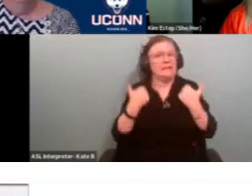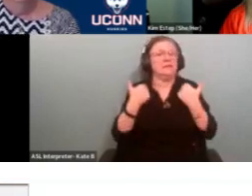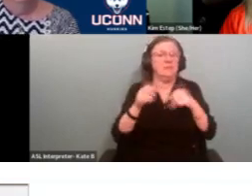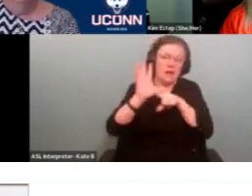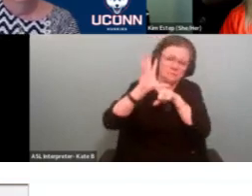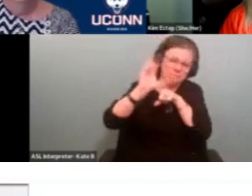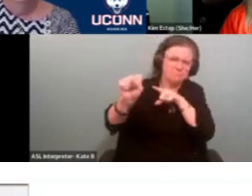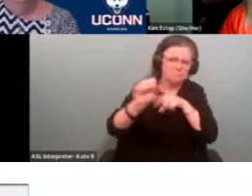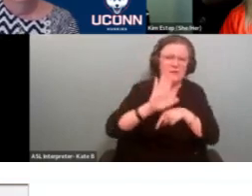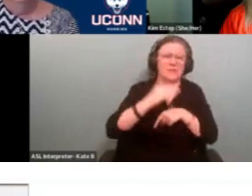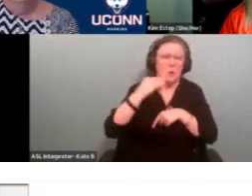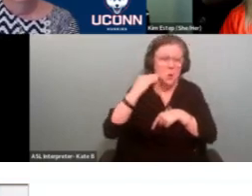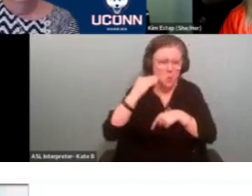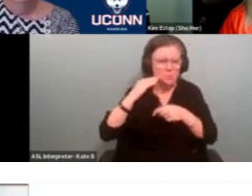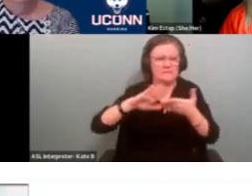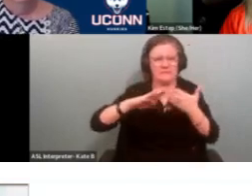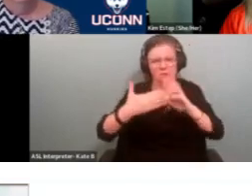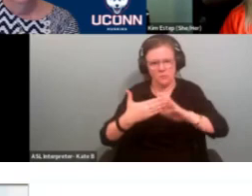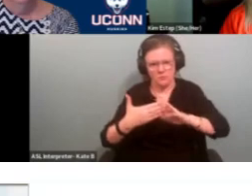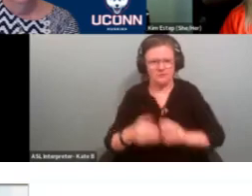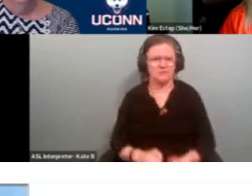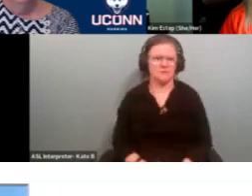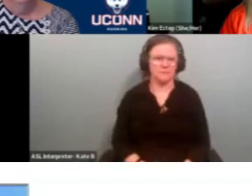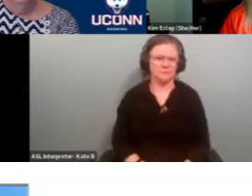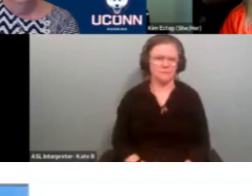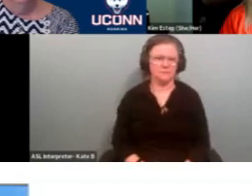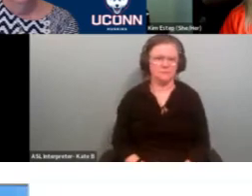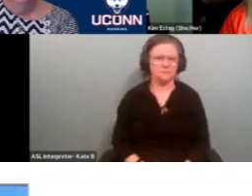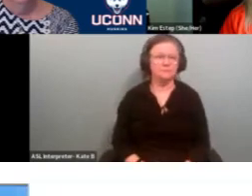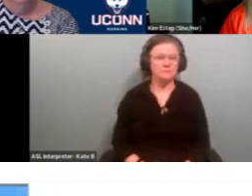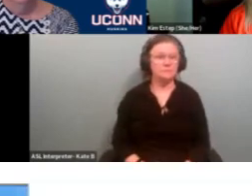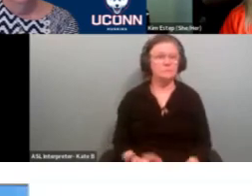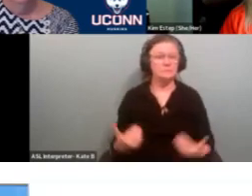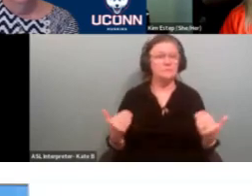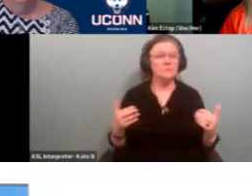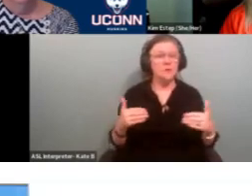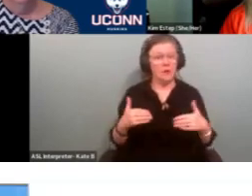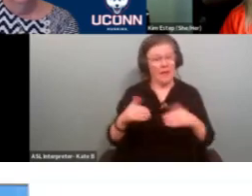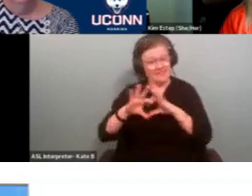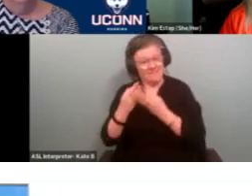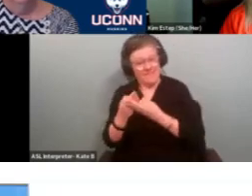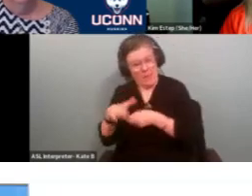their homes, communities and schools. At the youth and family level. Wraparound is unlike